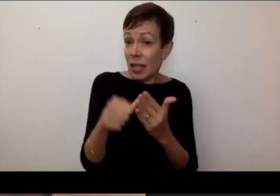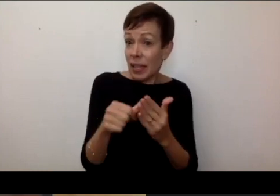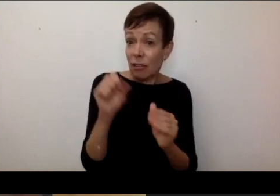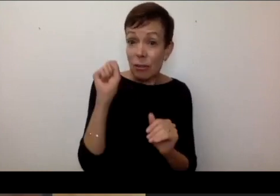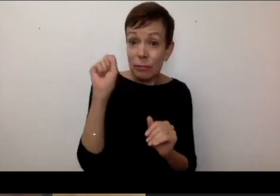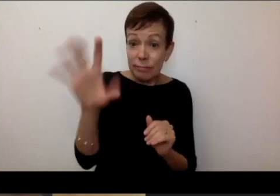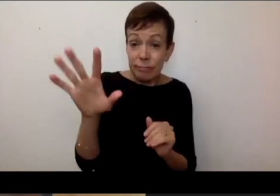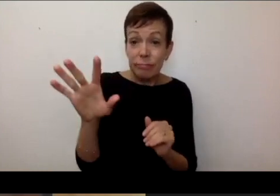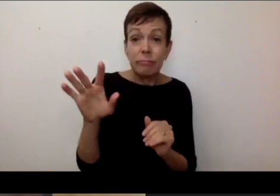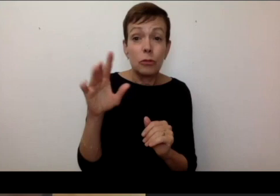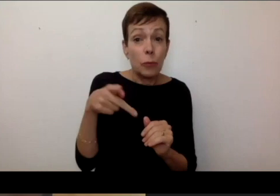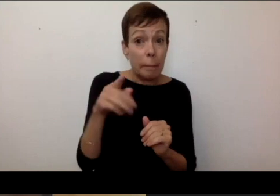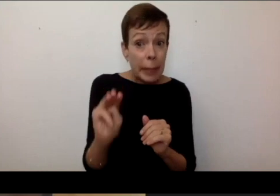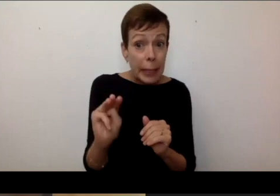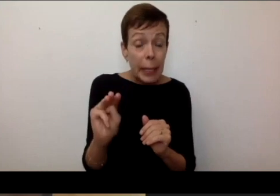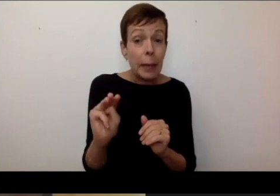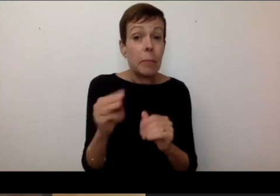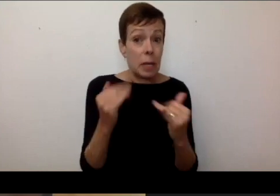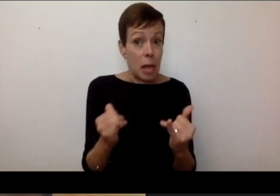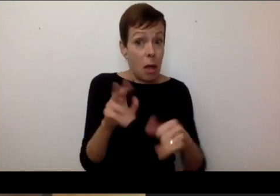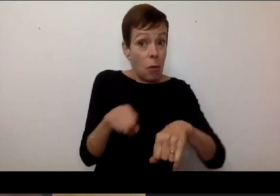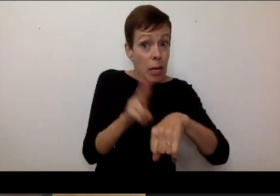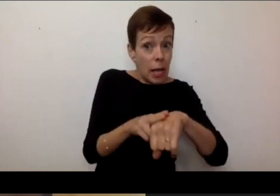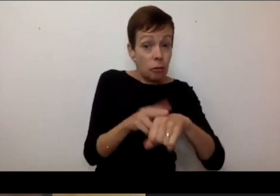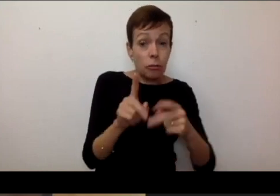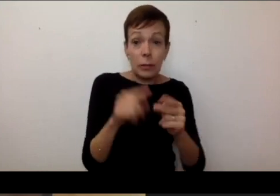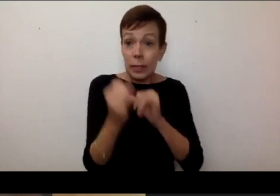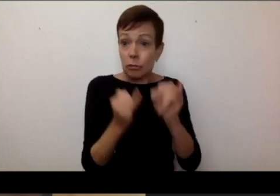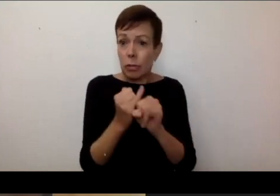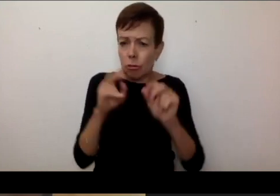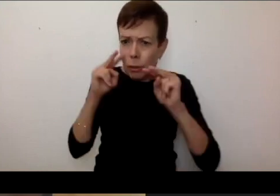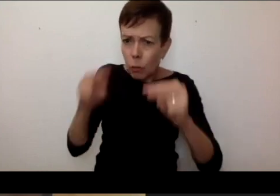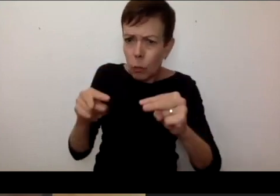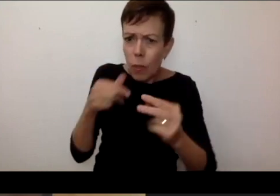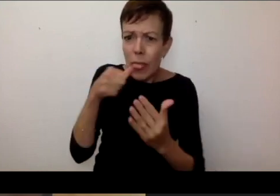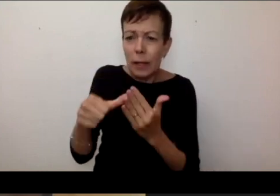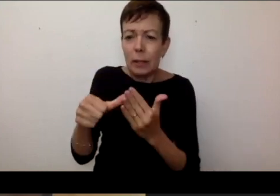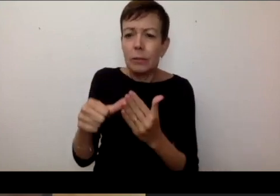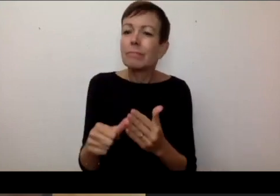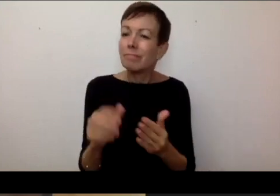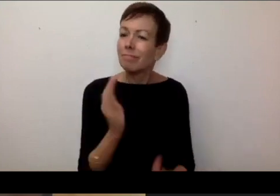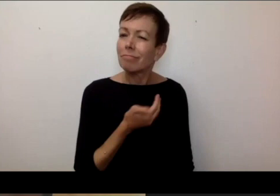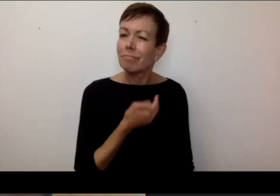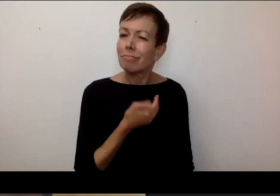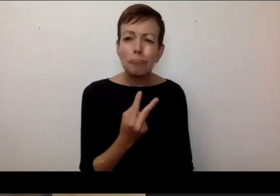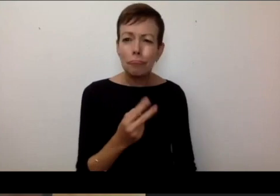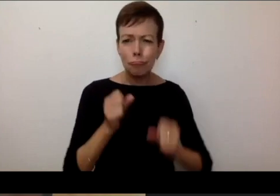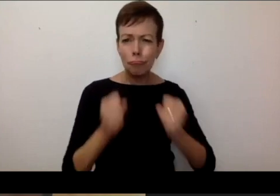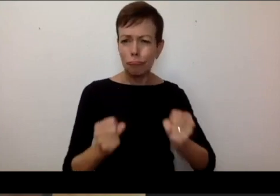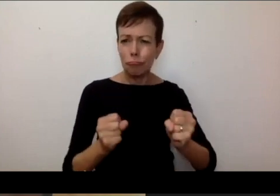international traction as craig has noted we have a strong voice and we can be heard there are some more specific actions we